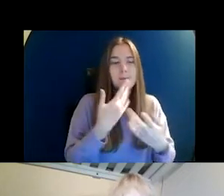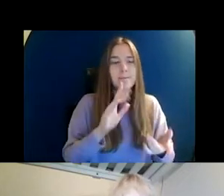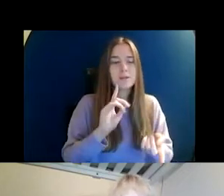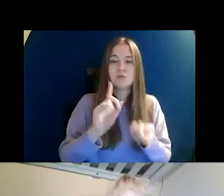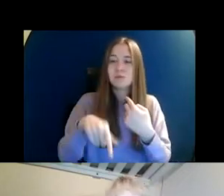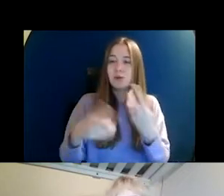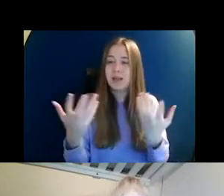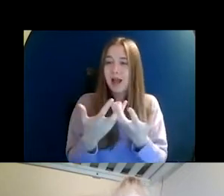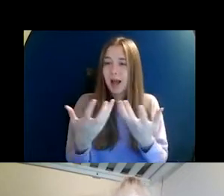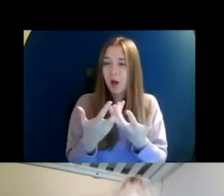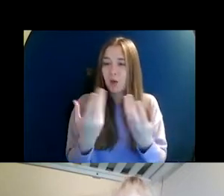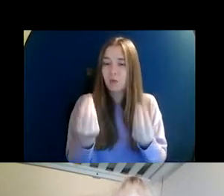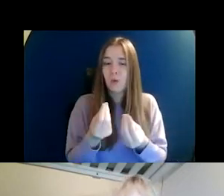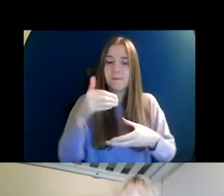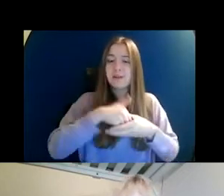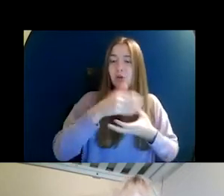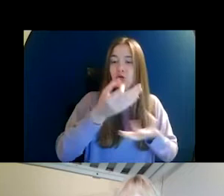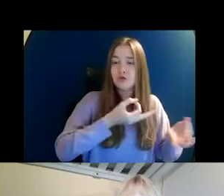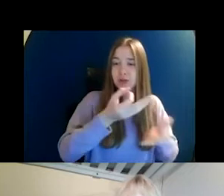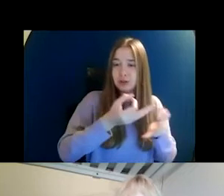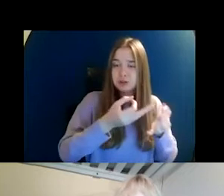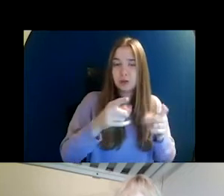in both our internal strategies and in specific projects.